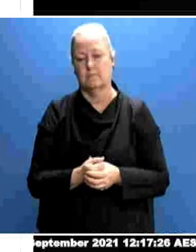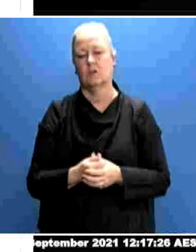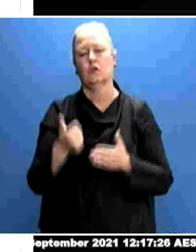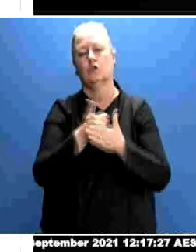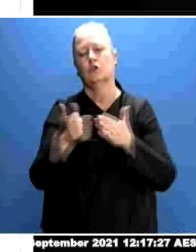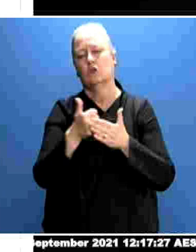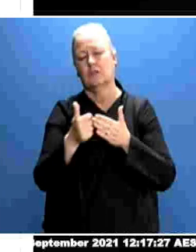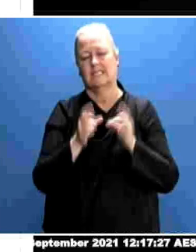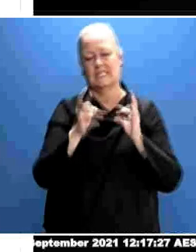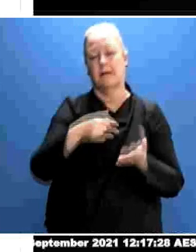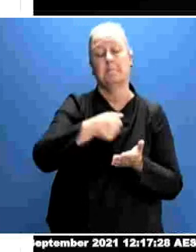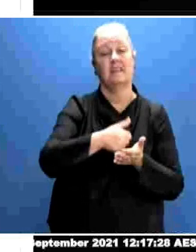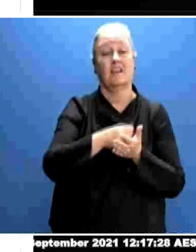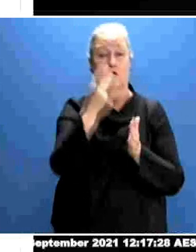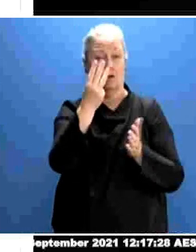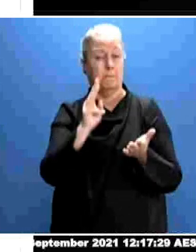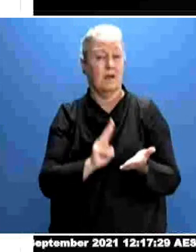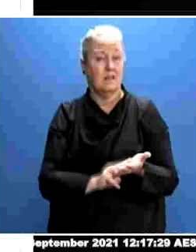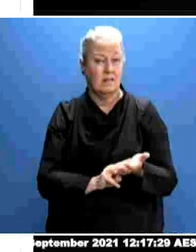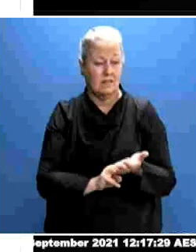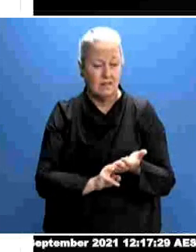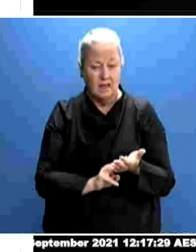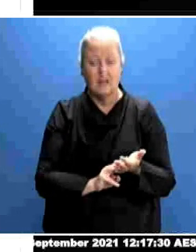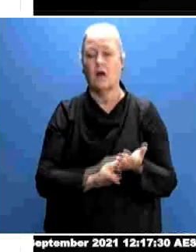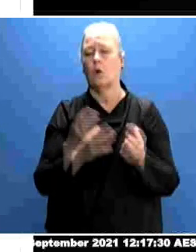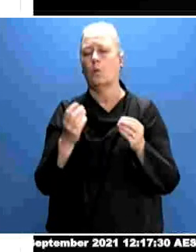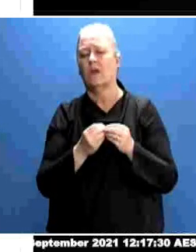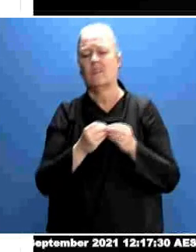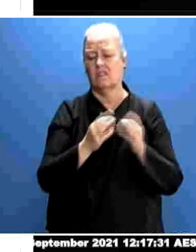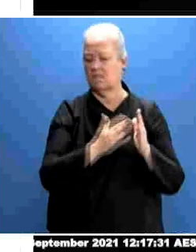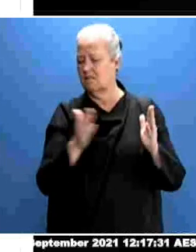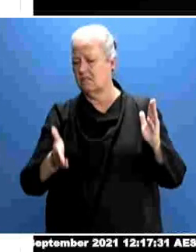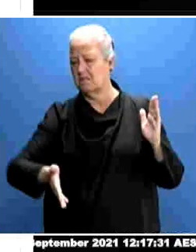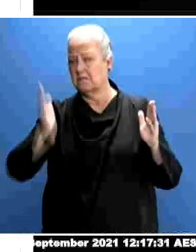I don't believe there's any defined end date or maximum period, which is quite